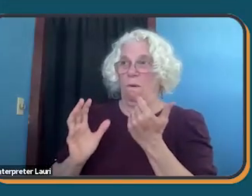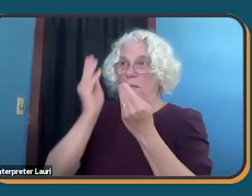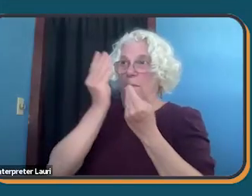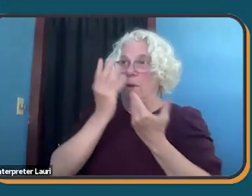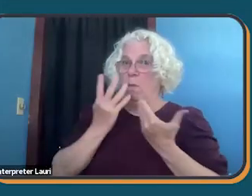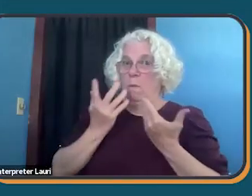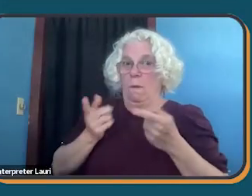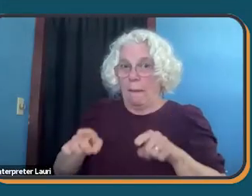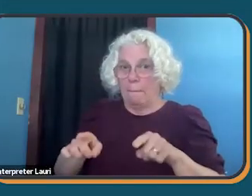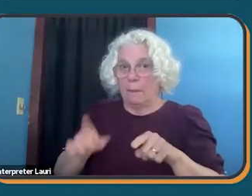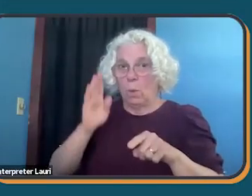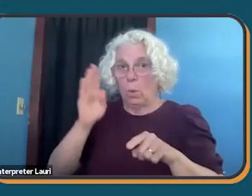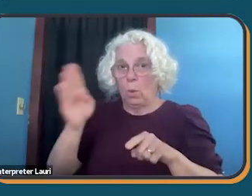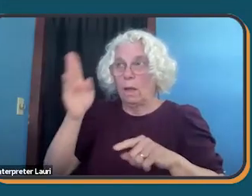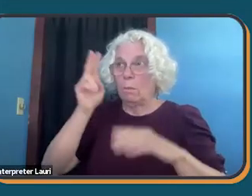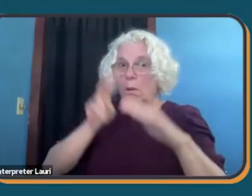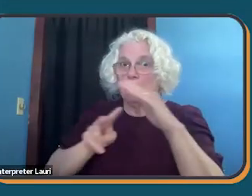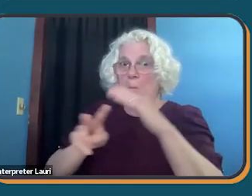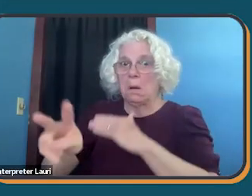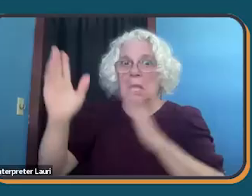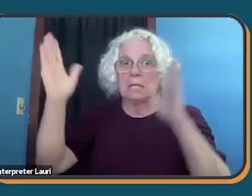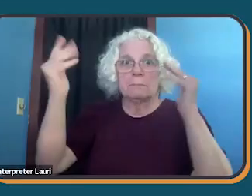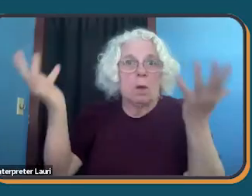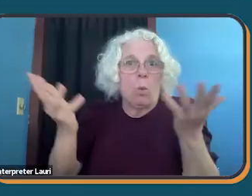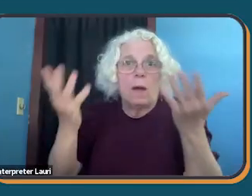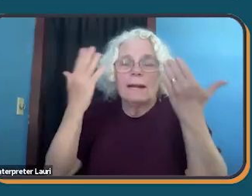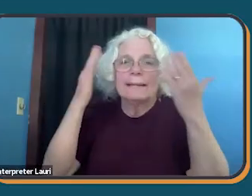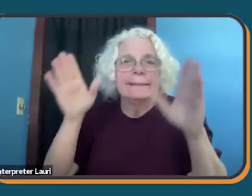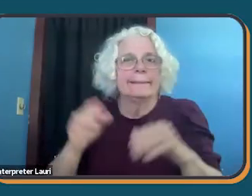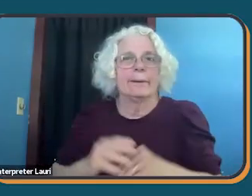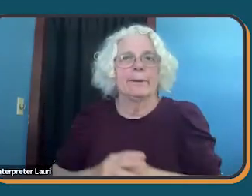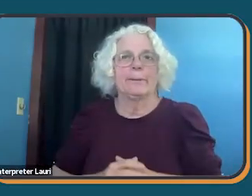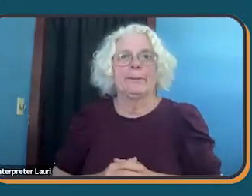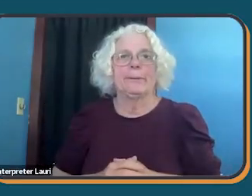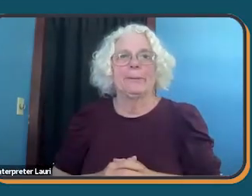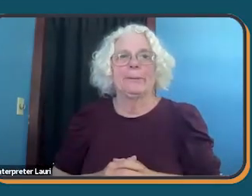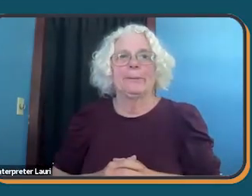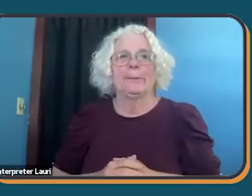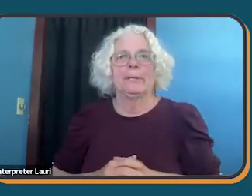so I could not offer the accommodations